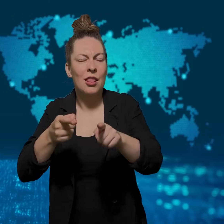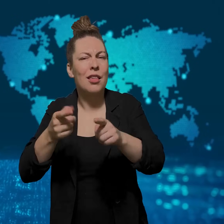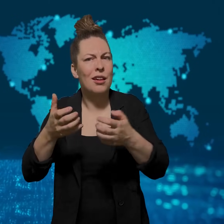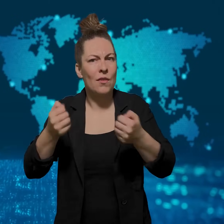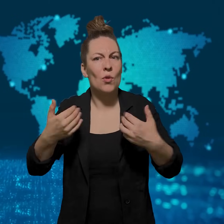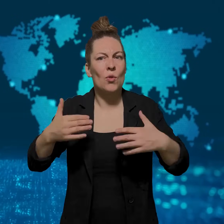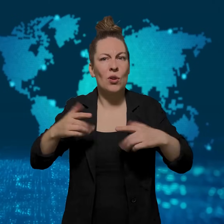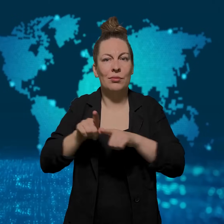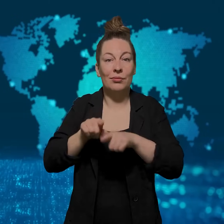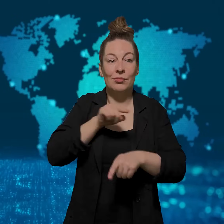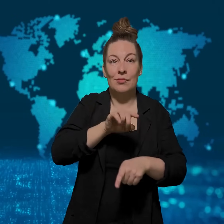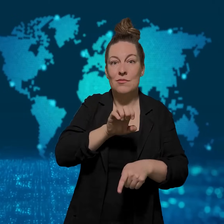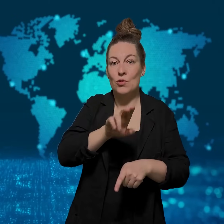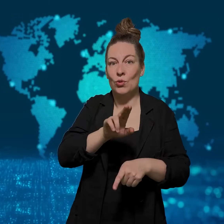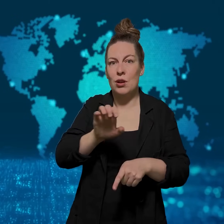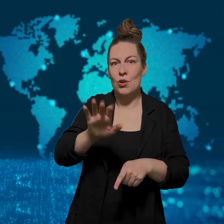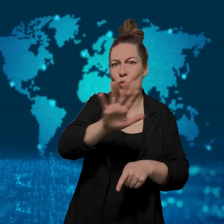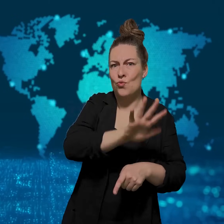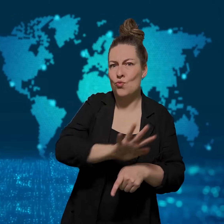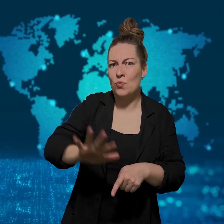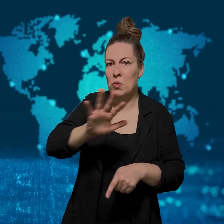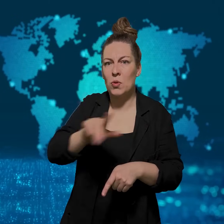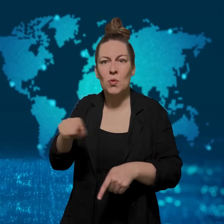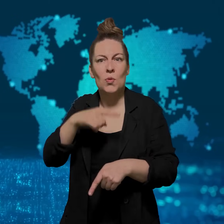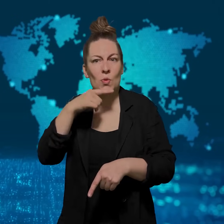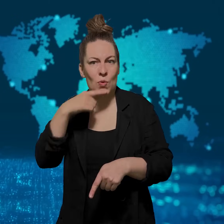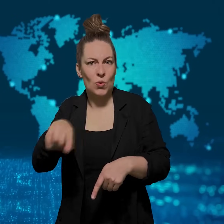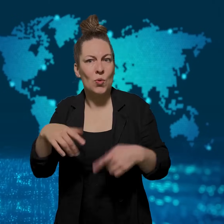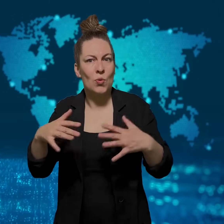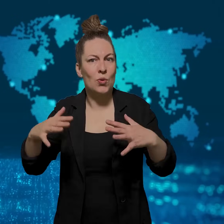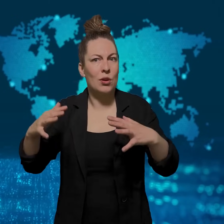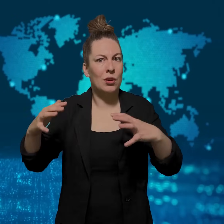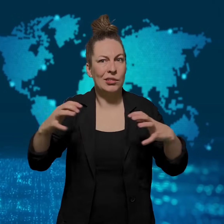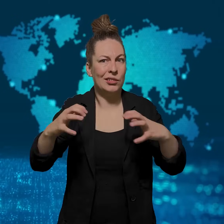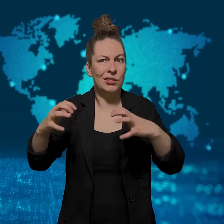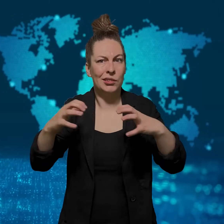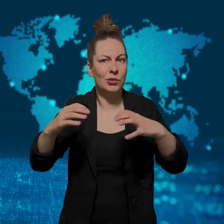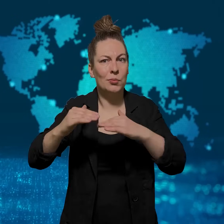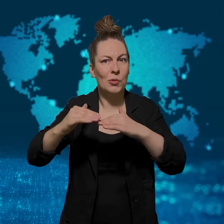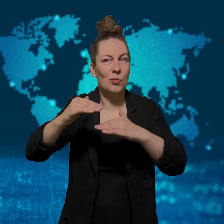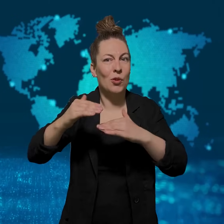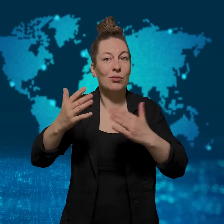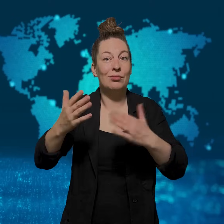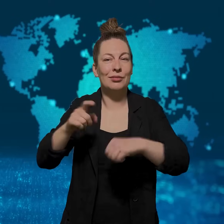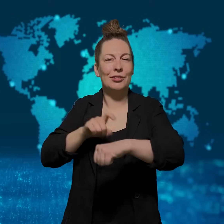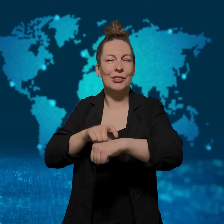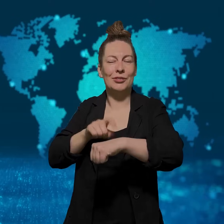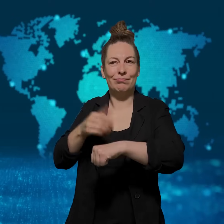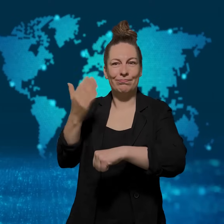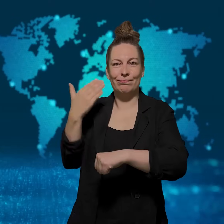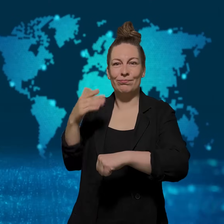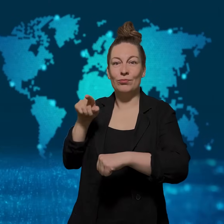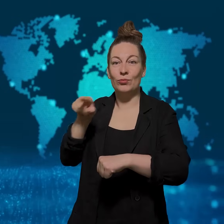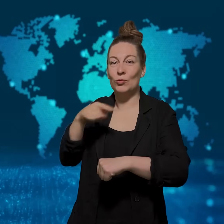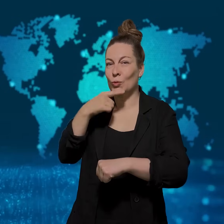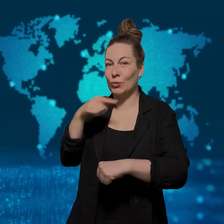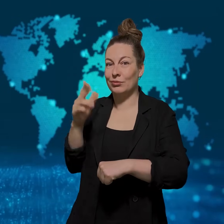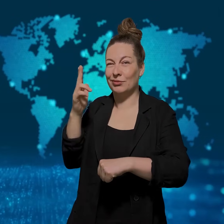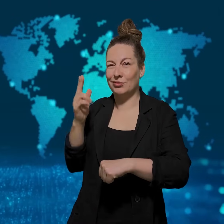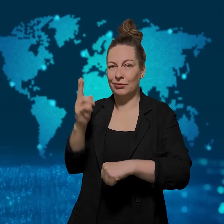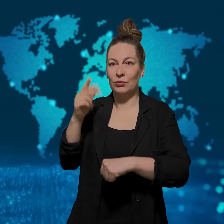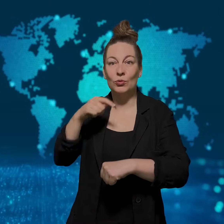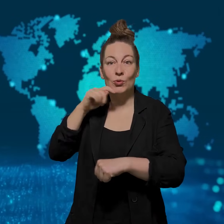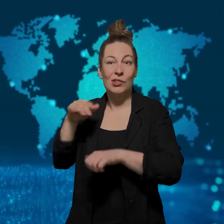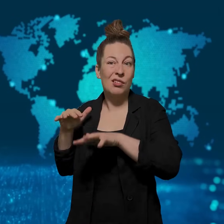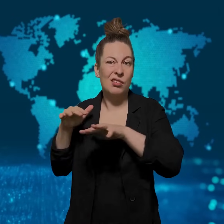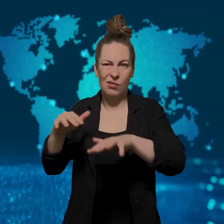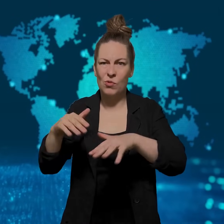a broader pattern of provocative behavior and hybrid actions by Russia."